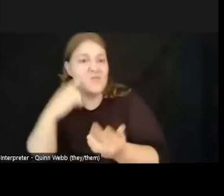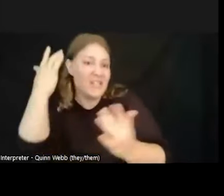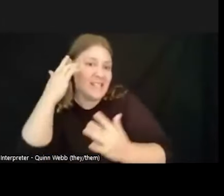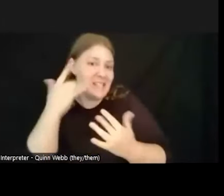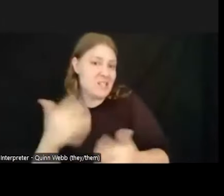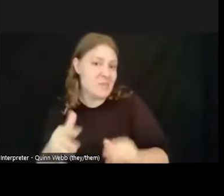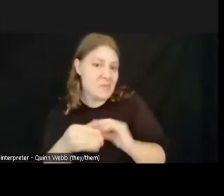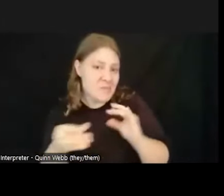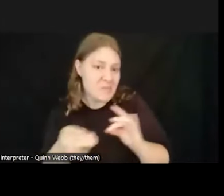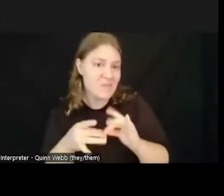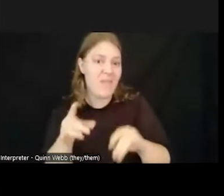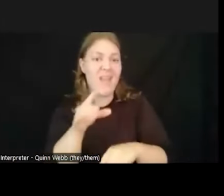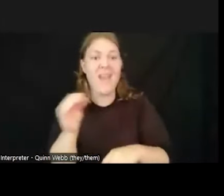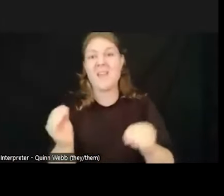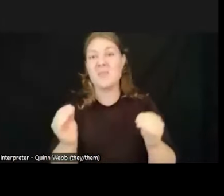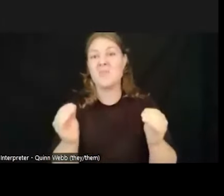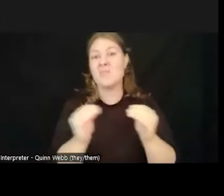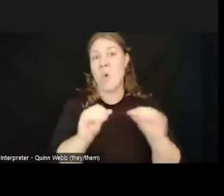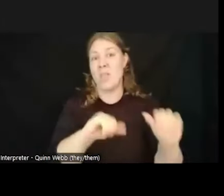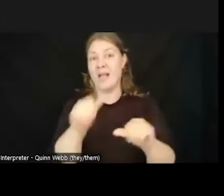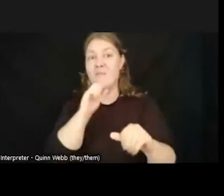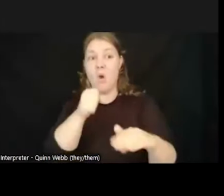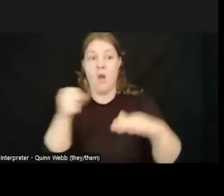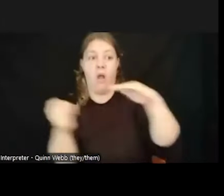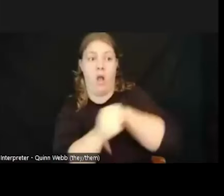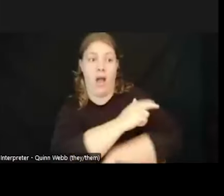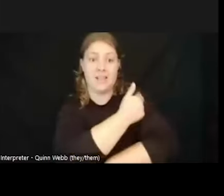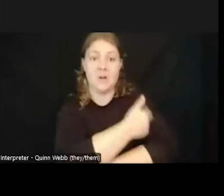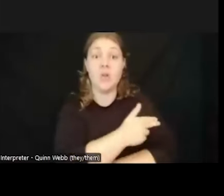to be hospitalized for preventable complications once again because we